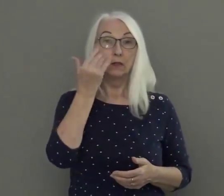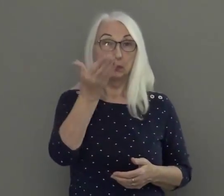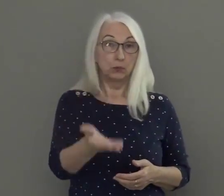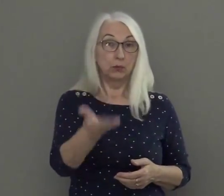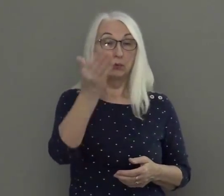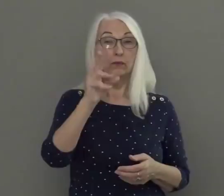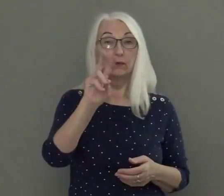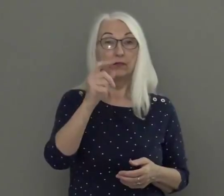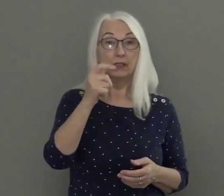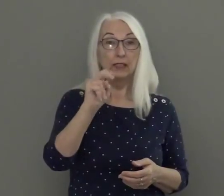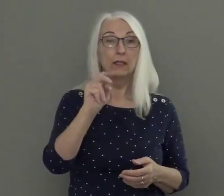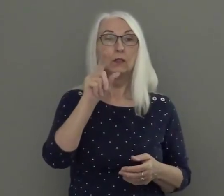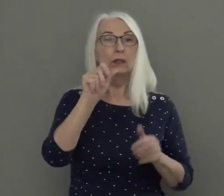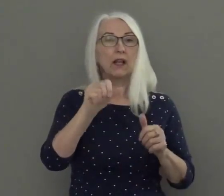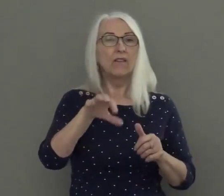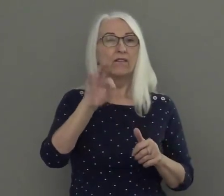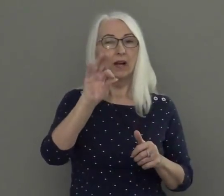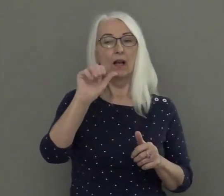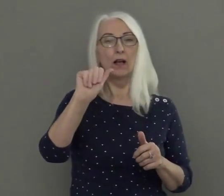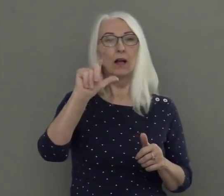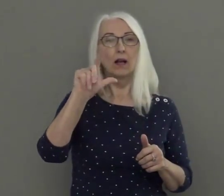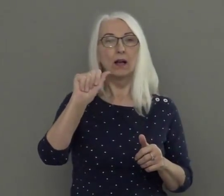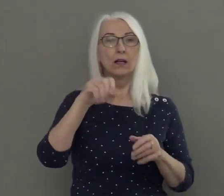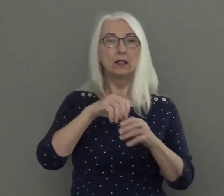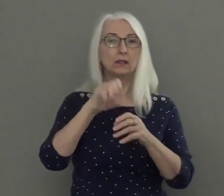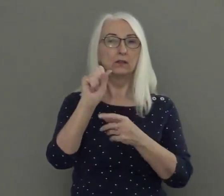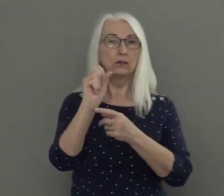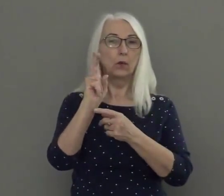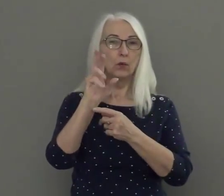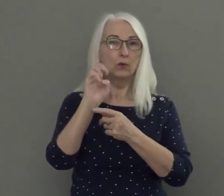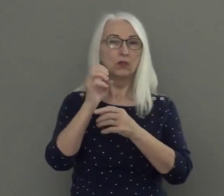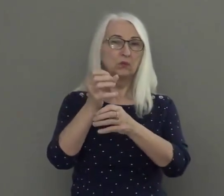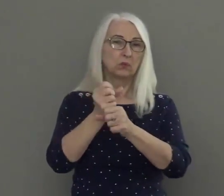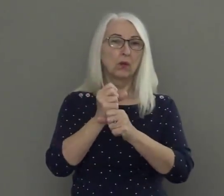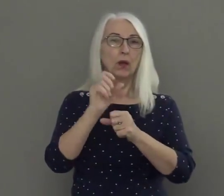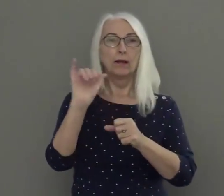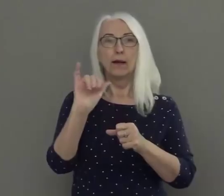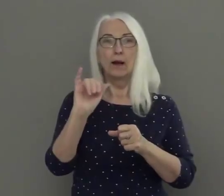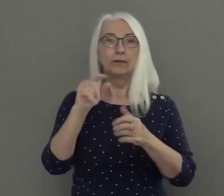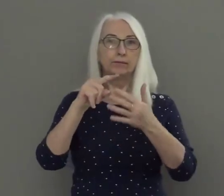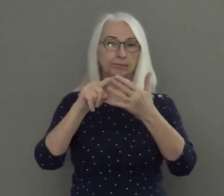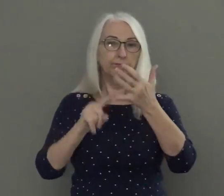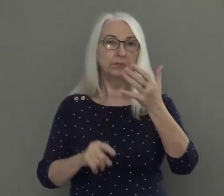If you’re vegan, you can find ALA in sources such as: